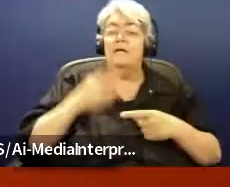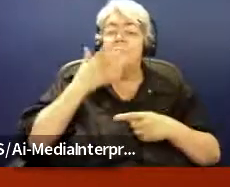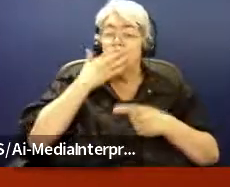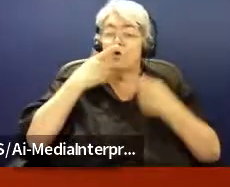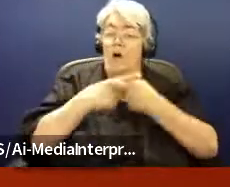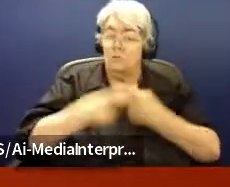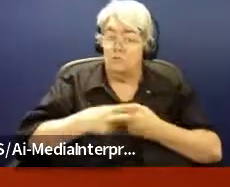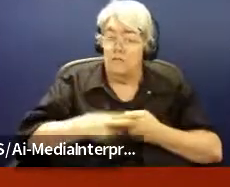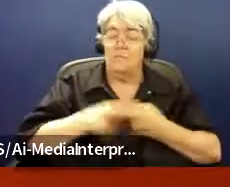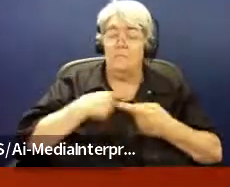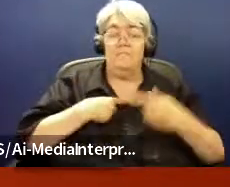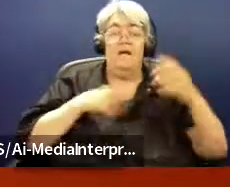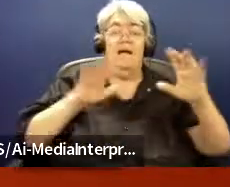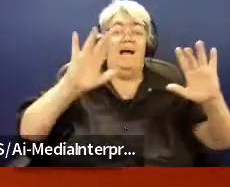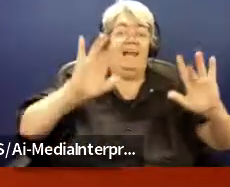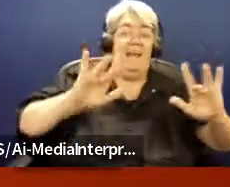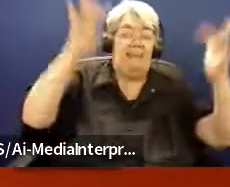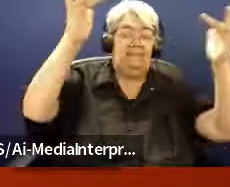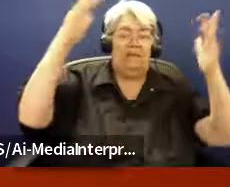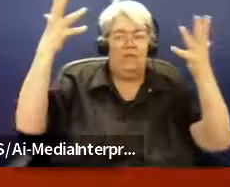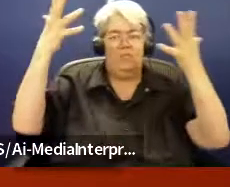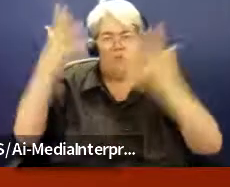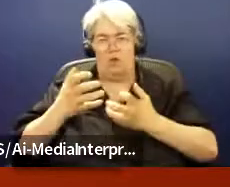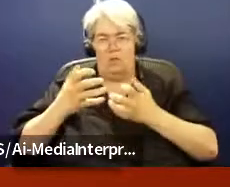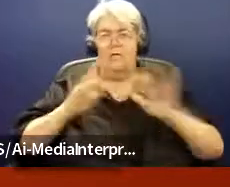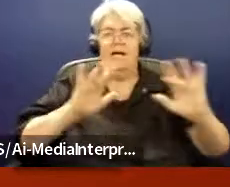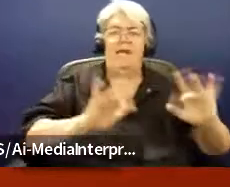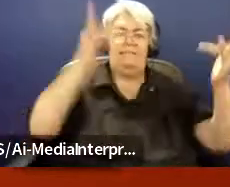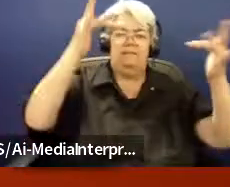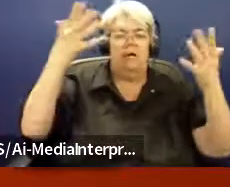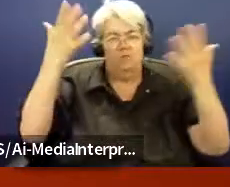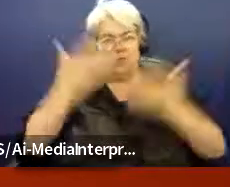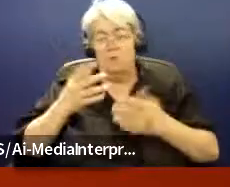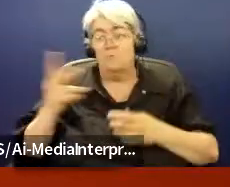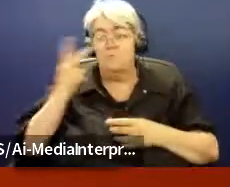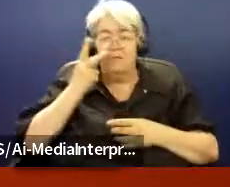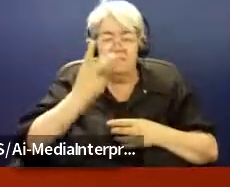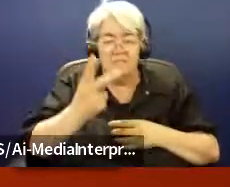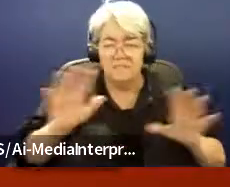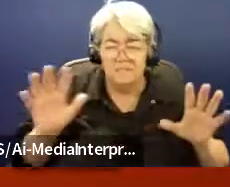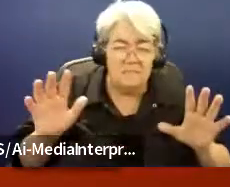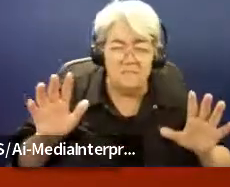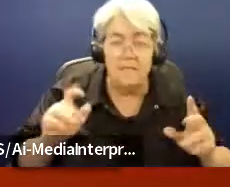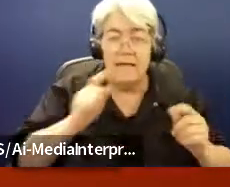colors so it's really important that we don't use color to convey meaning but it's obviously very important that we